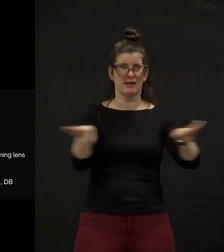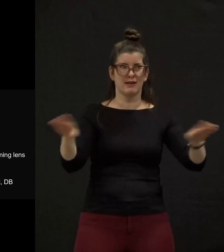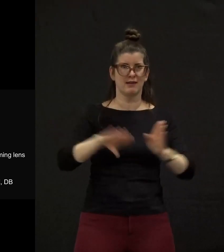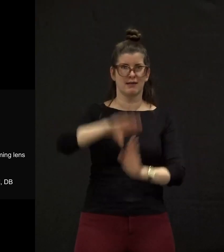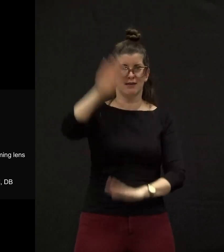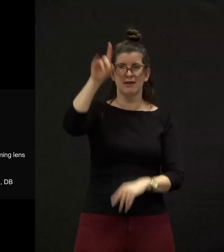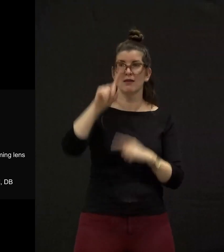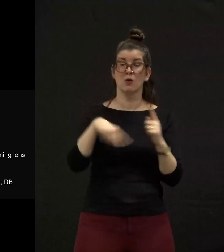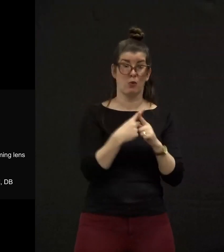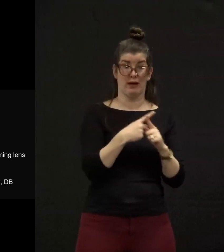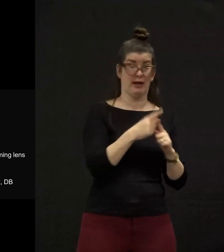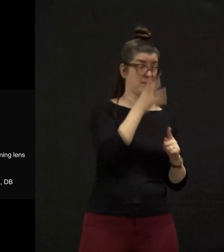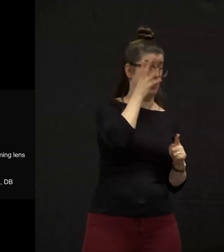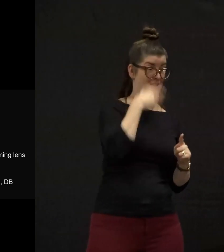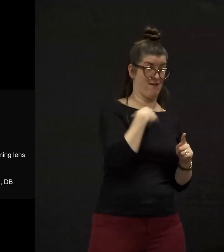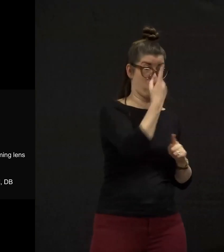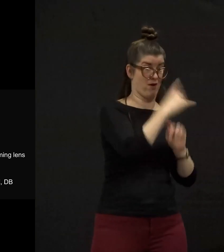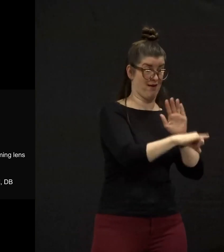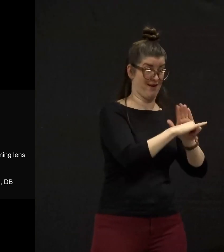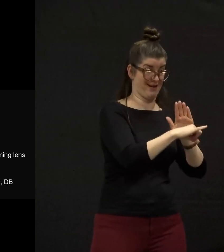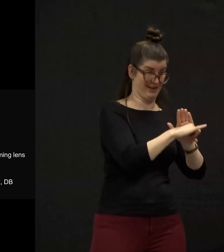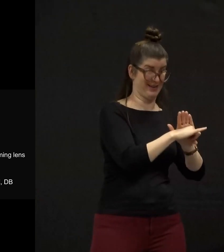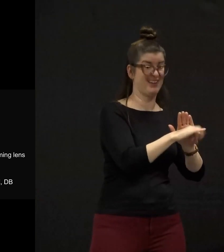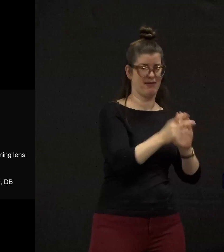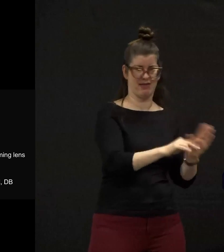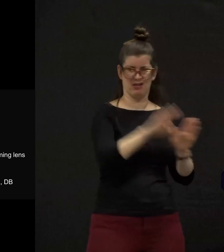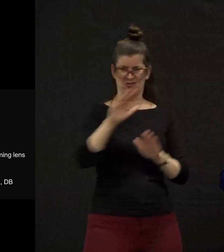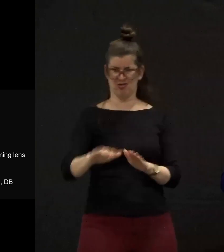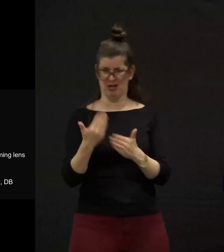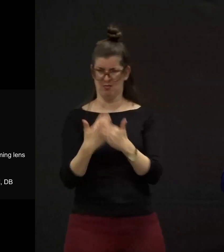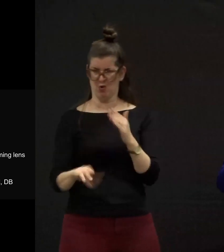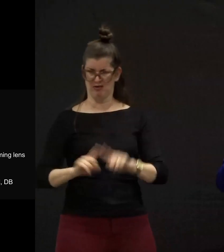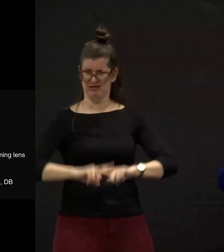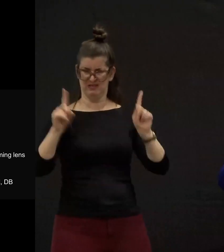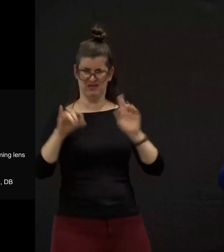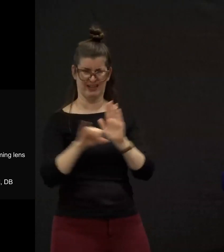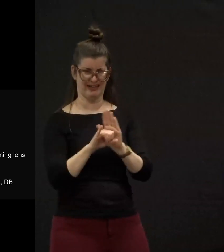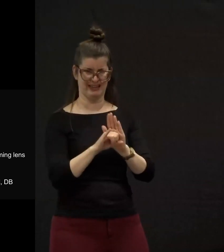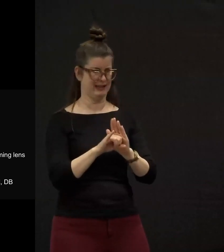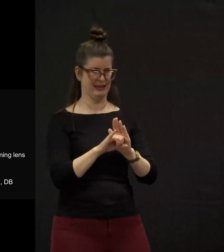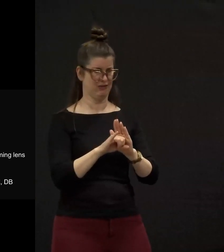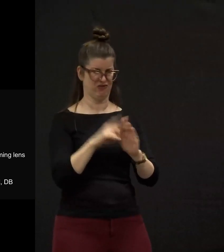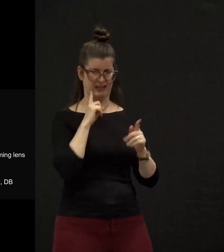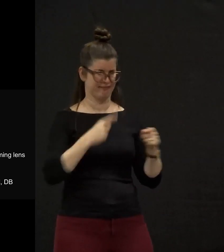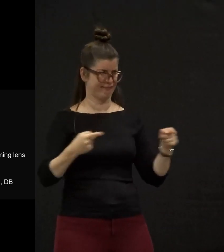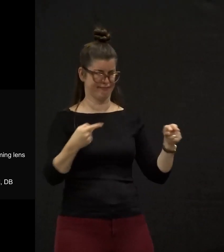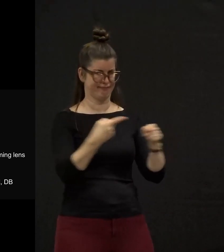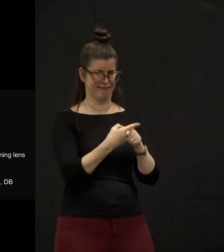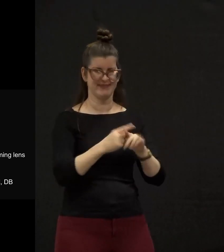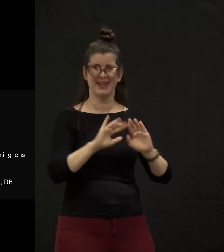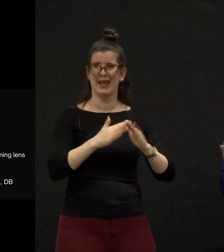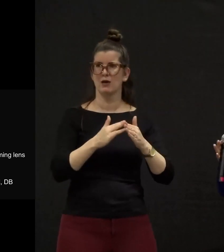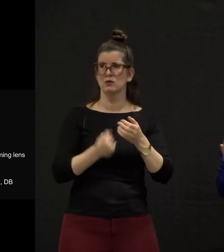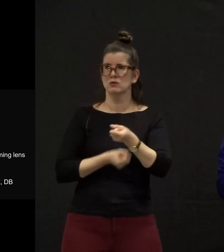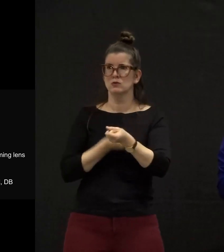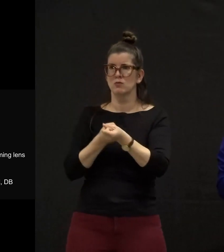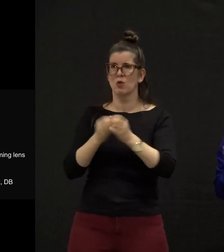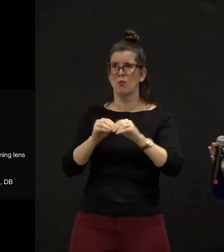and their child's born with a different identity that can be supported more horizontally from others in the community,